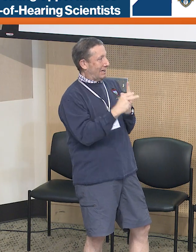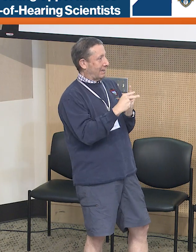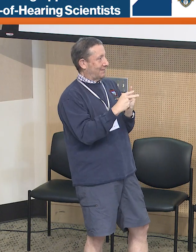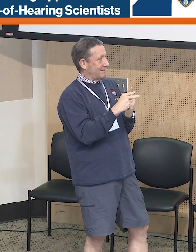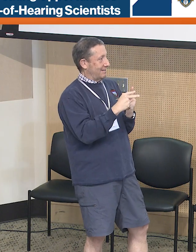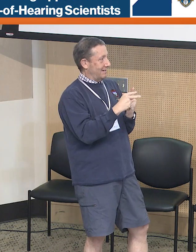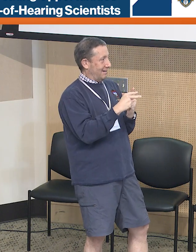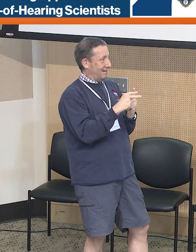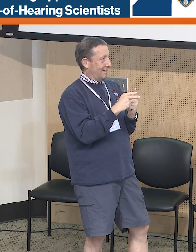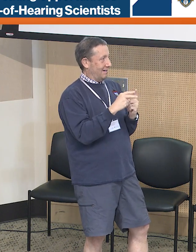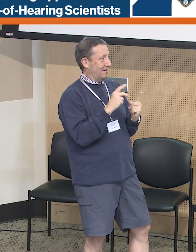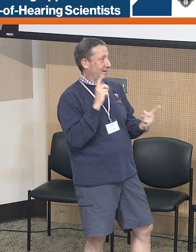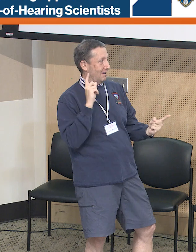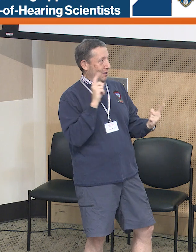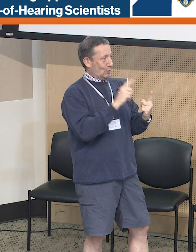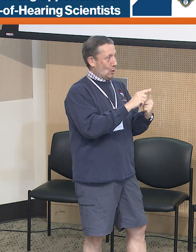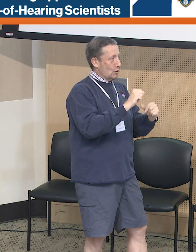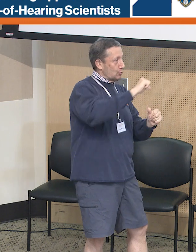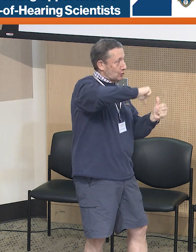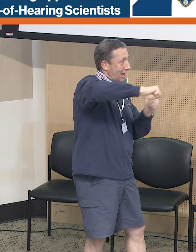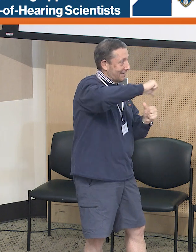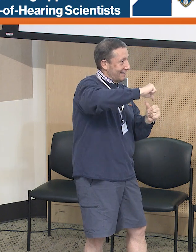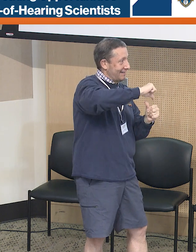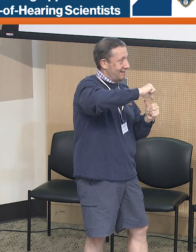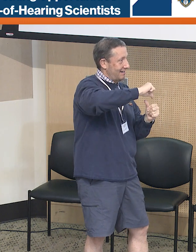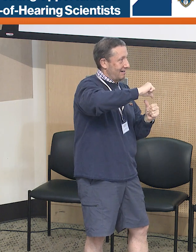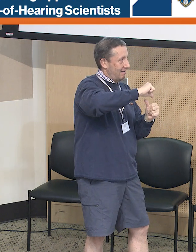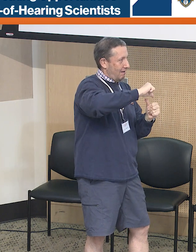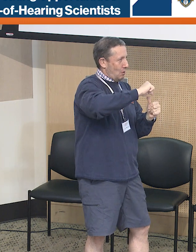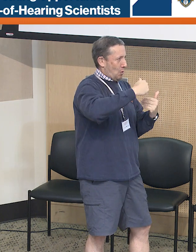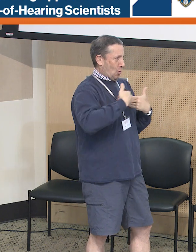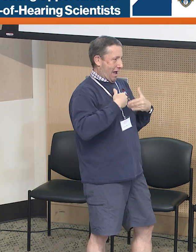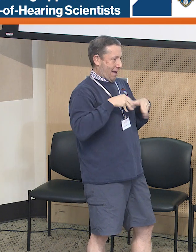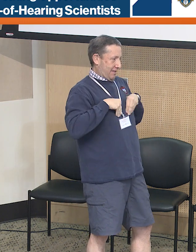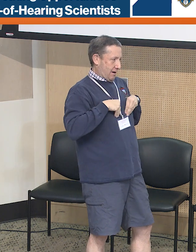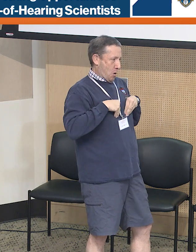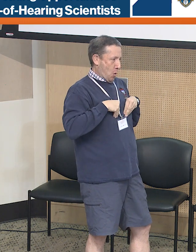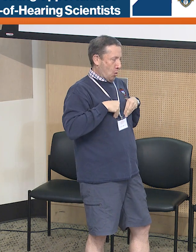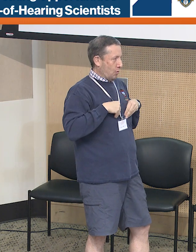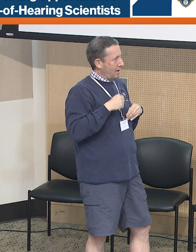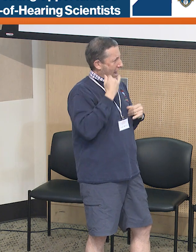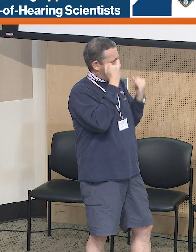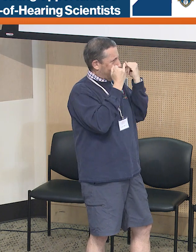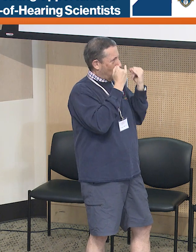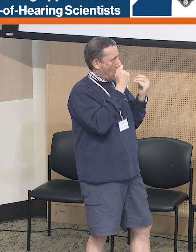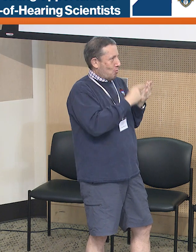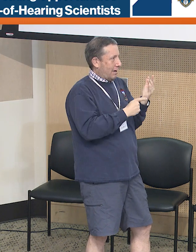We have our unique perspective to provide our community. We have our own ideas.